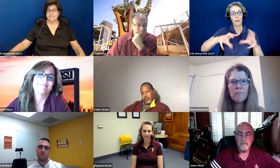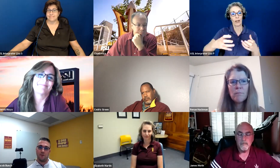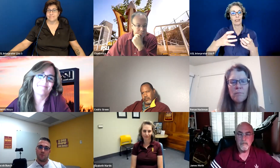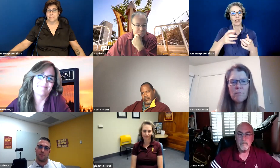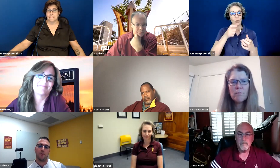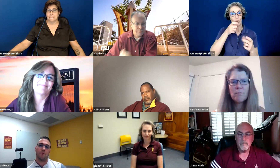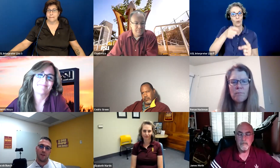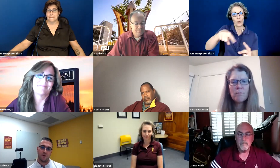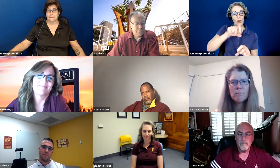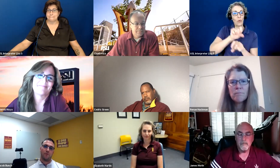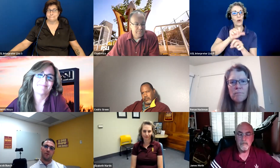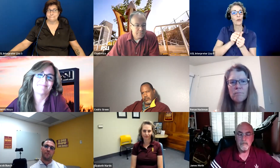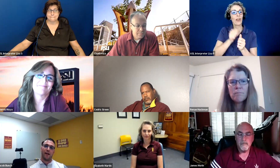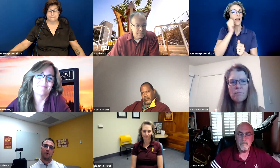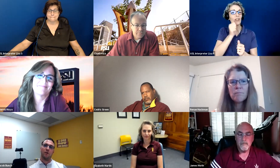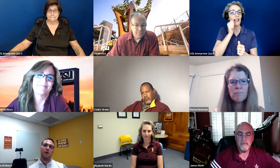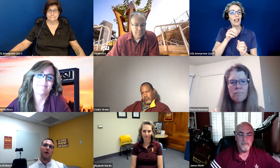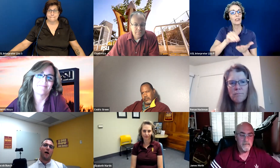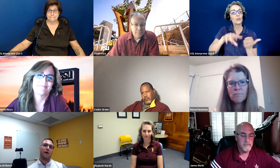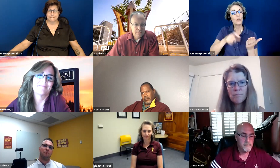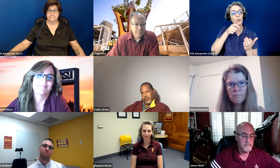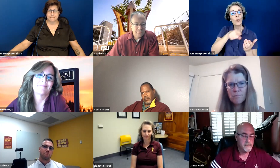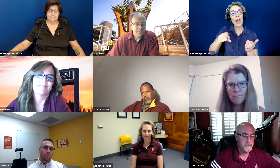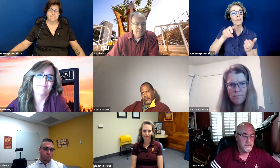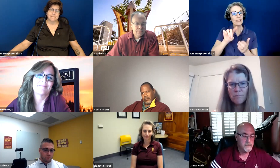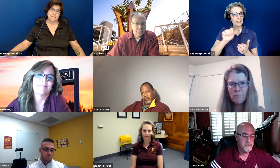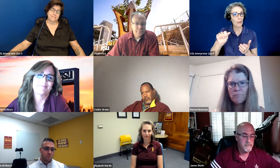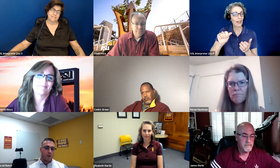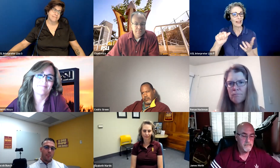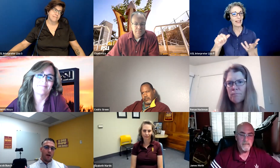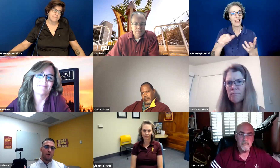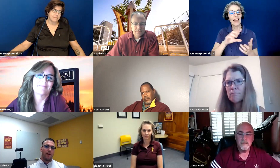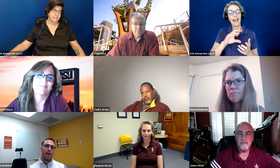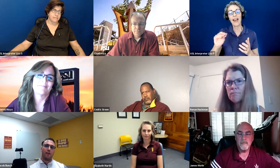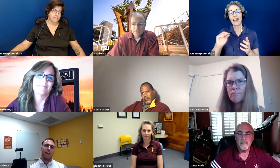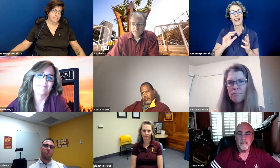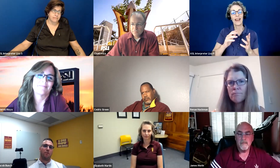Students with (mumbles) disabilities and health. Educational access and equity